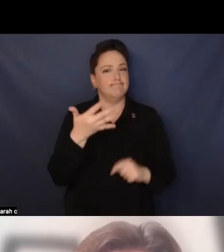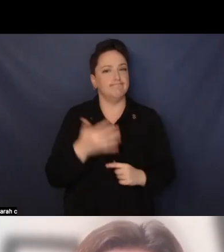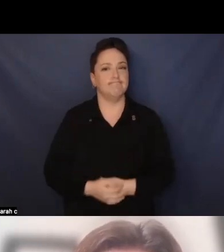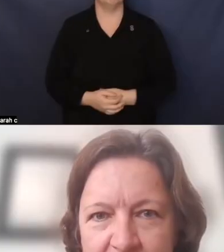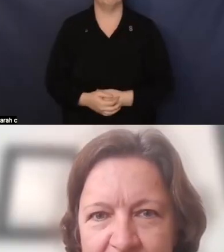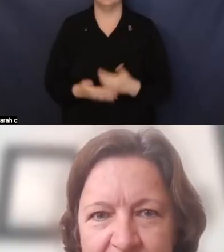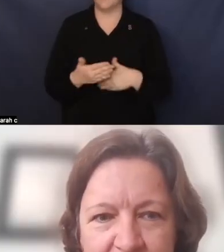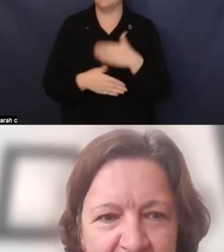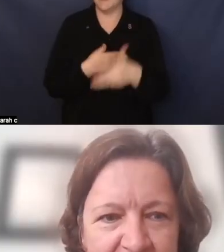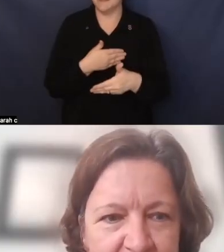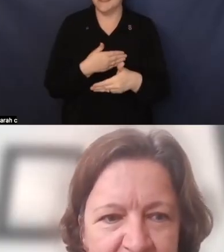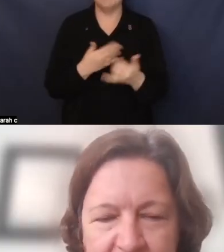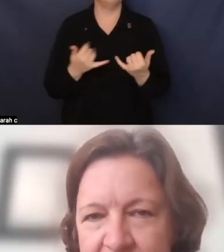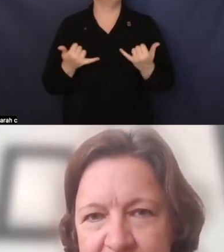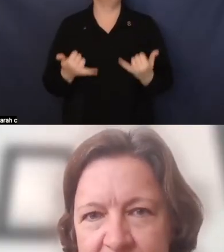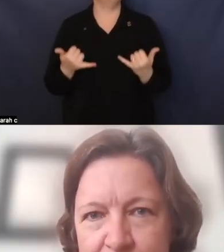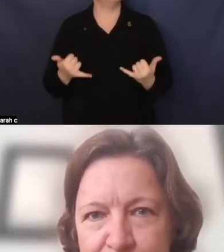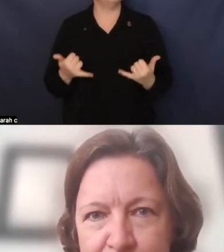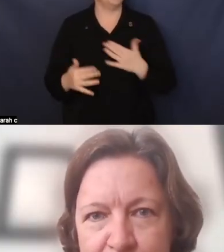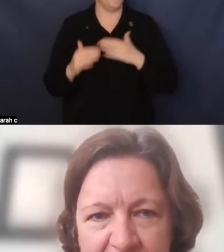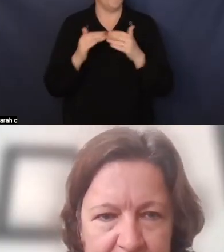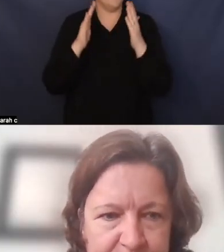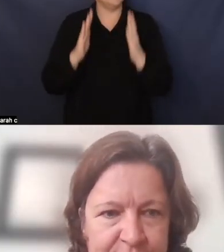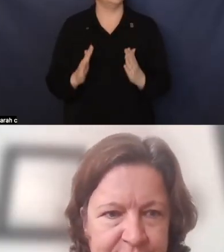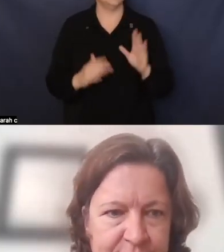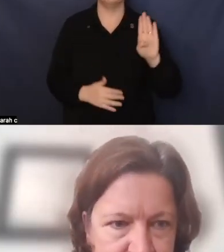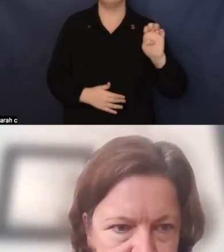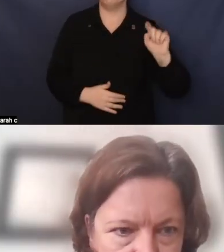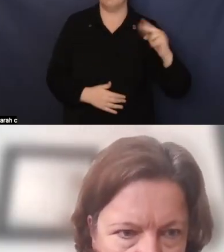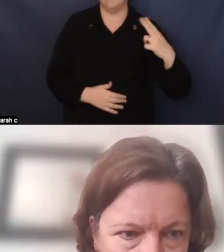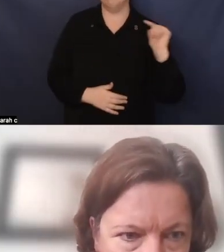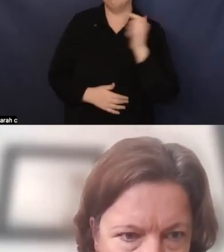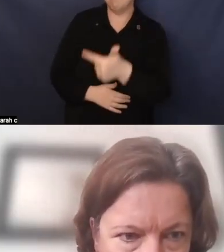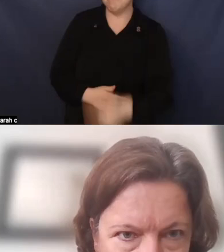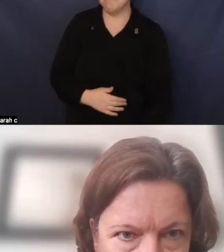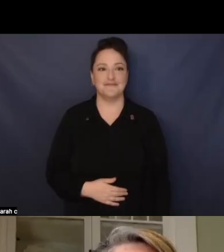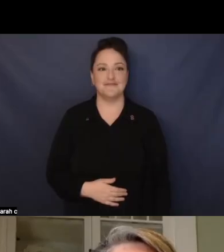Okay. I'm now going to pass to my colleague Beth. >> BETH KENNY: